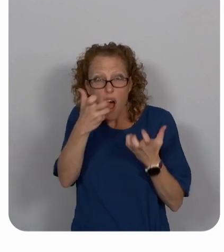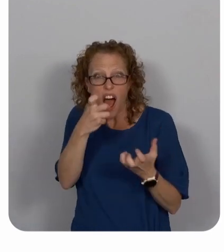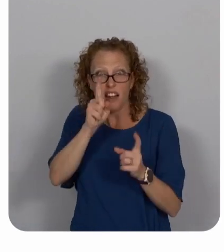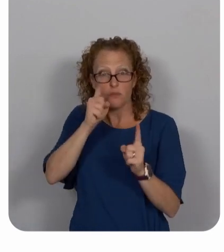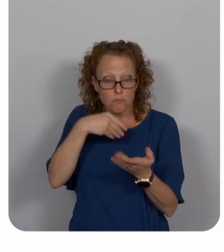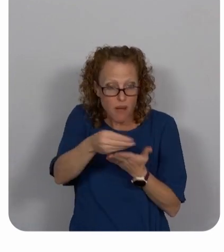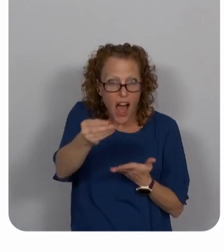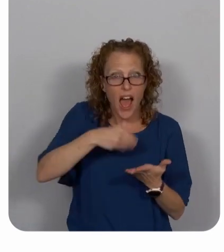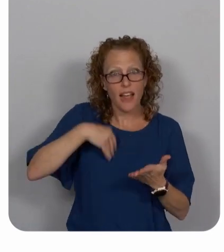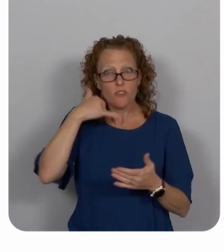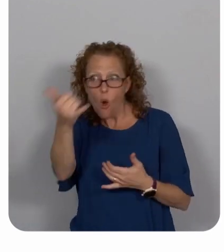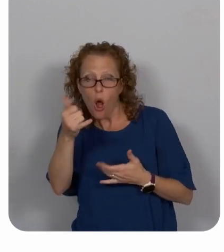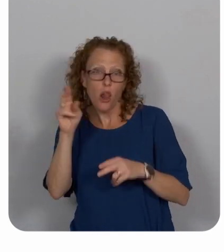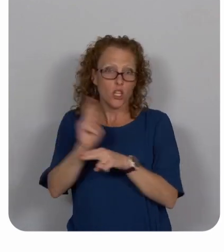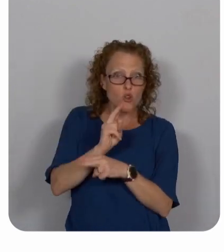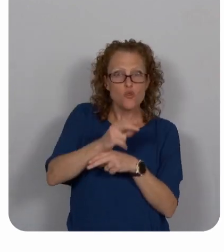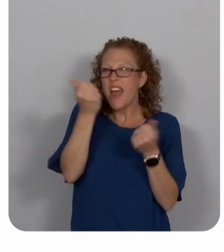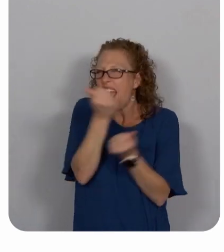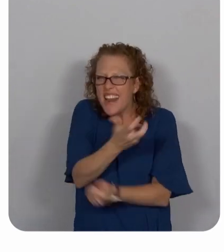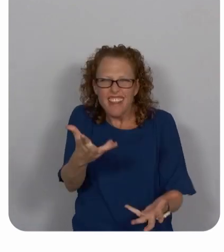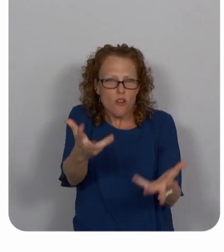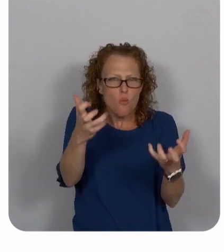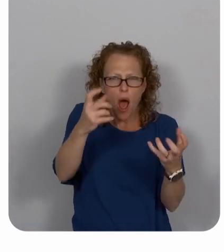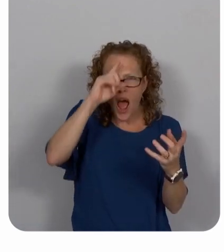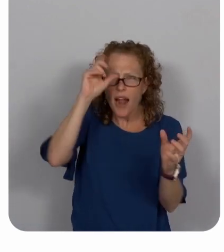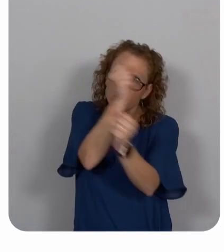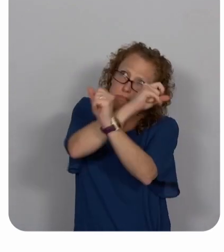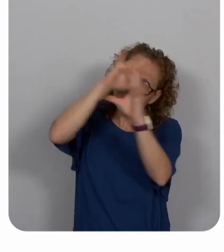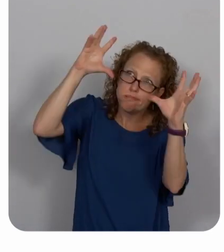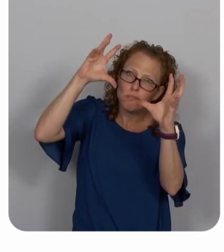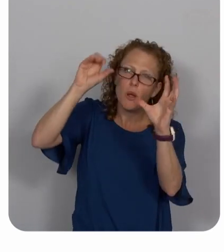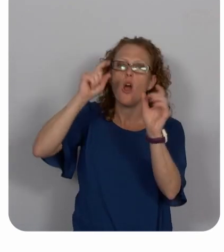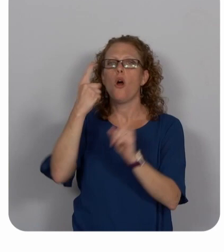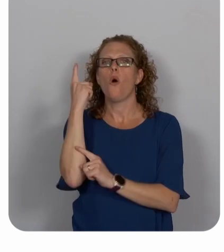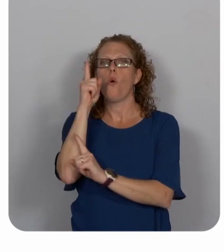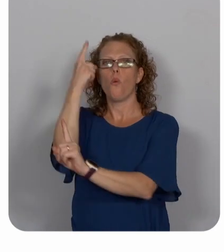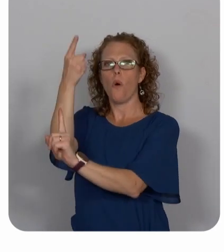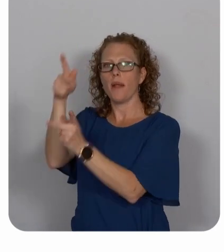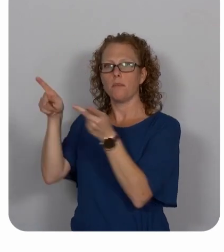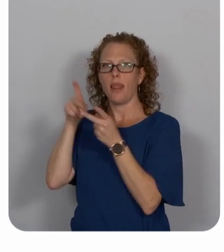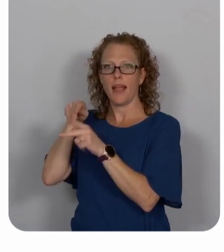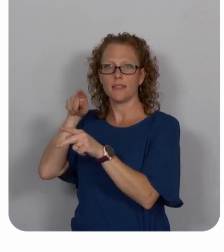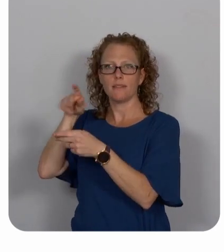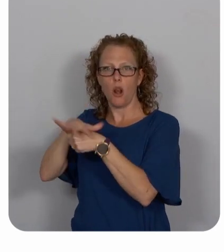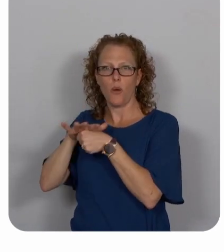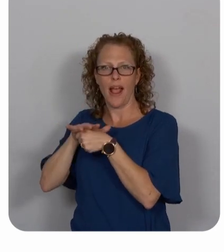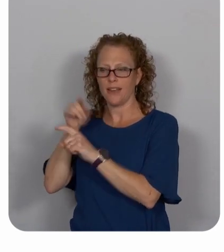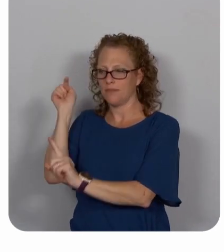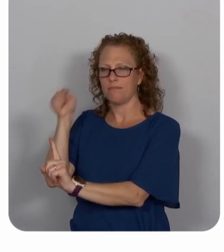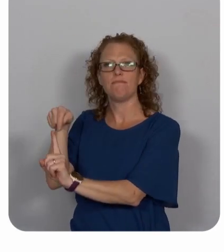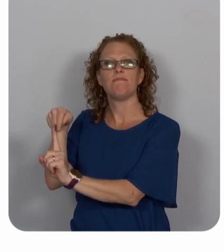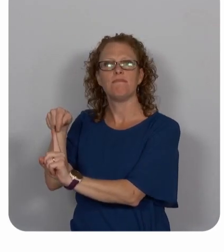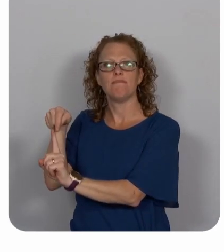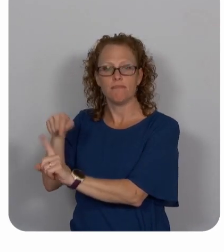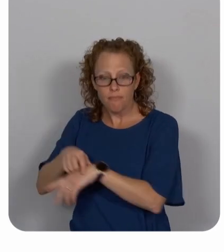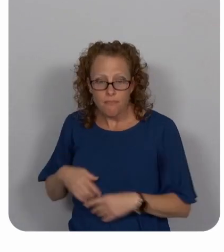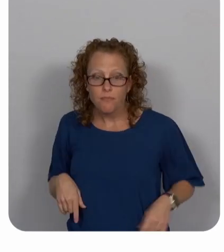It can tell you when your JioMart order is out for delivery, give you a smart summary of the last episode you watched